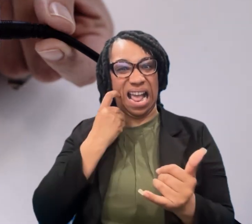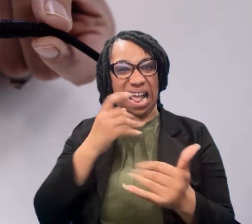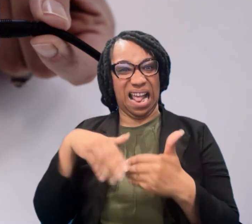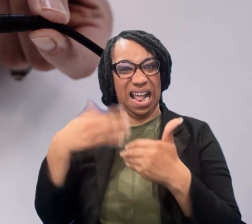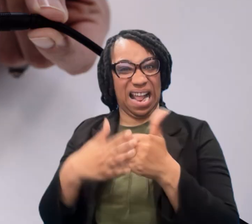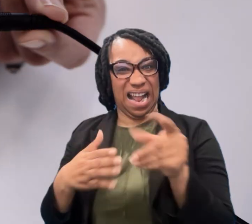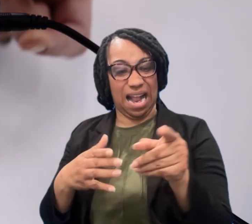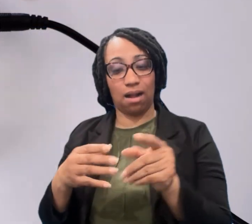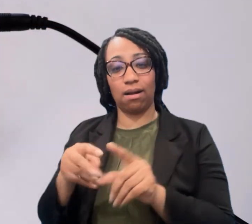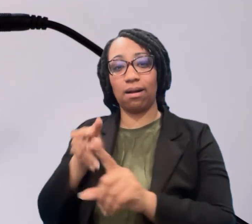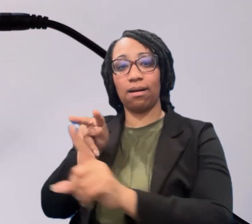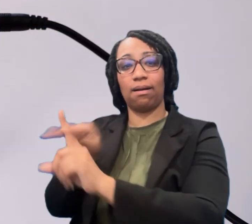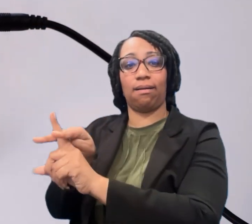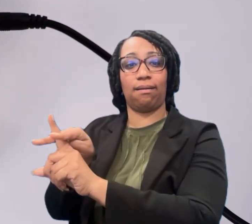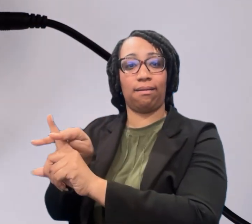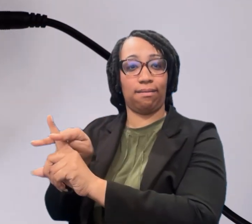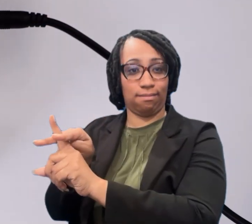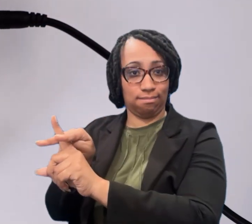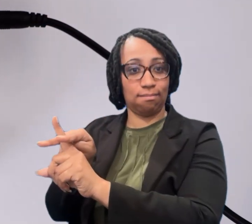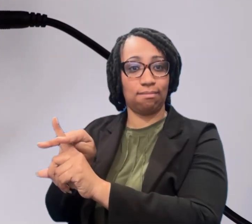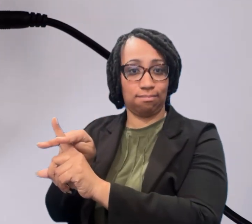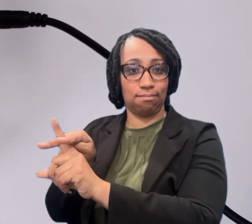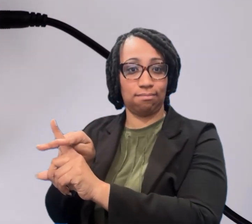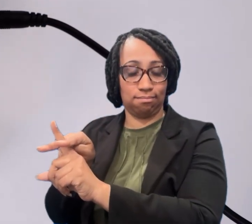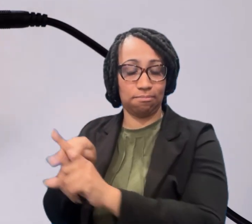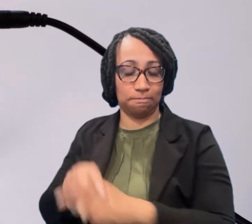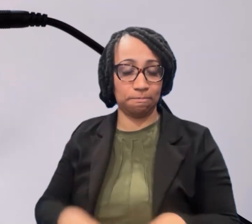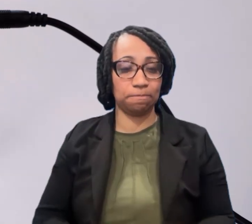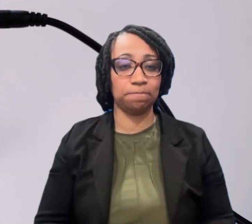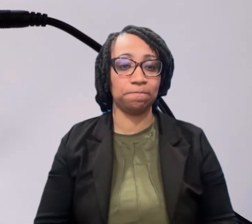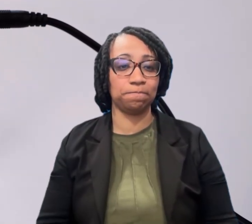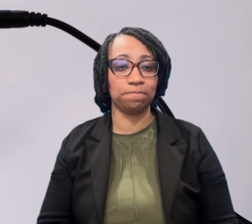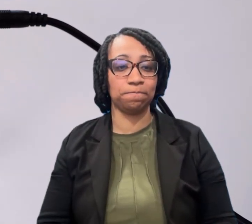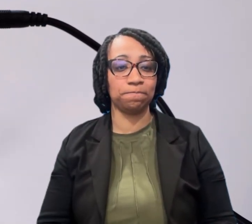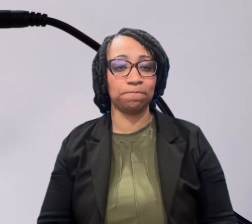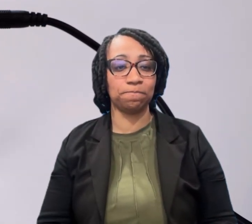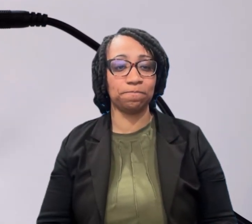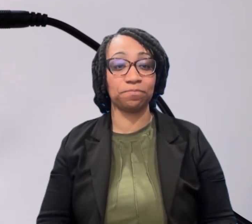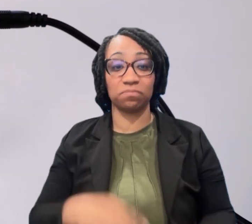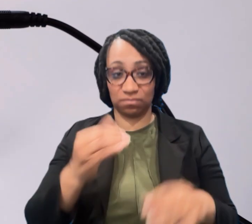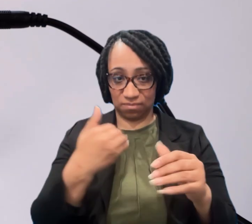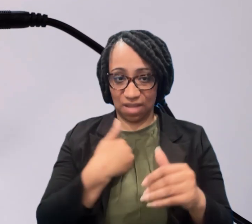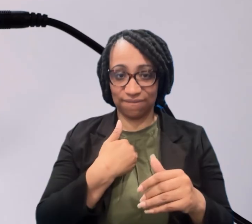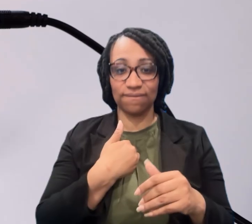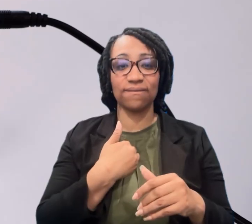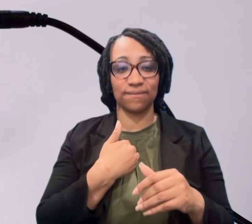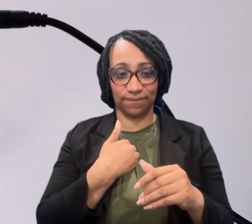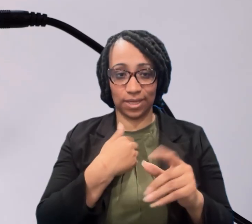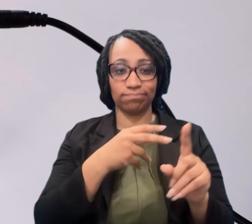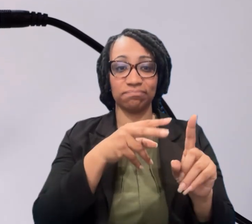plugged in and while when we turn it on it does have the light indicators, it does not have the